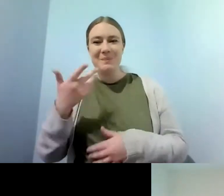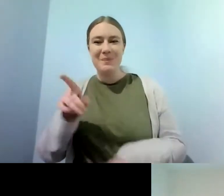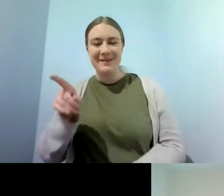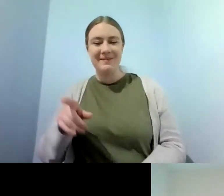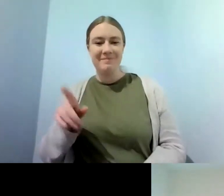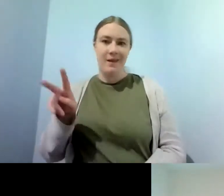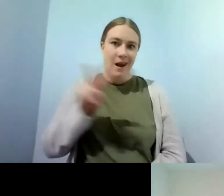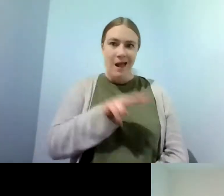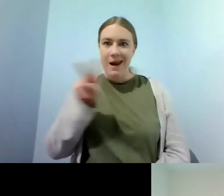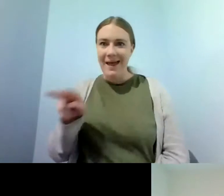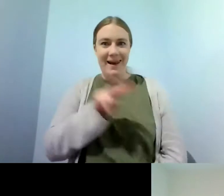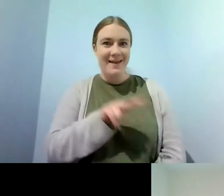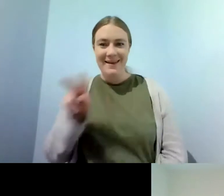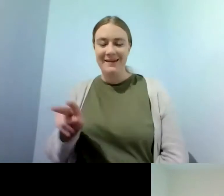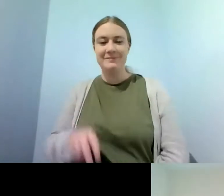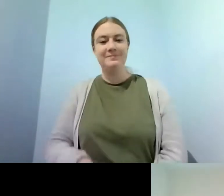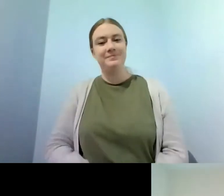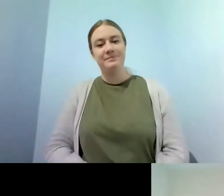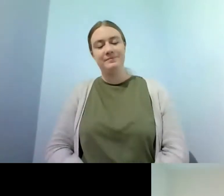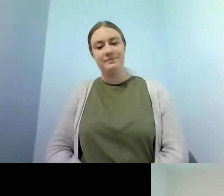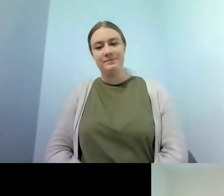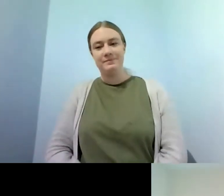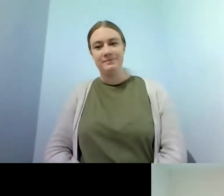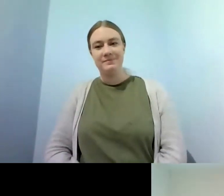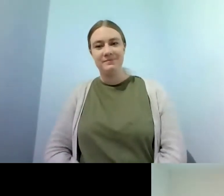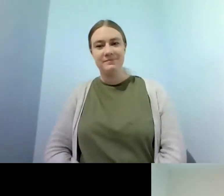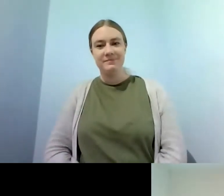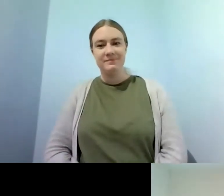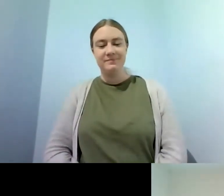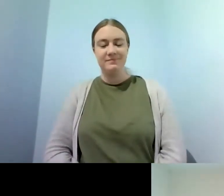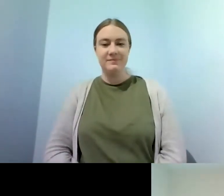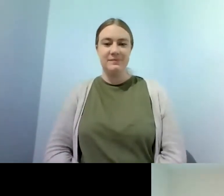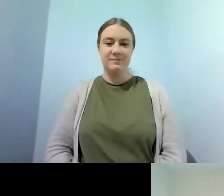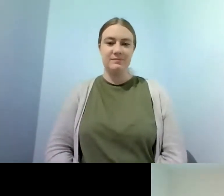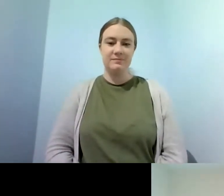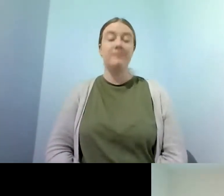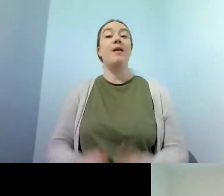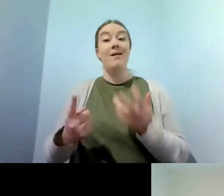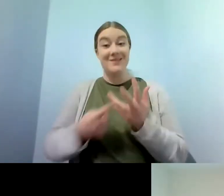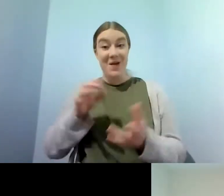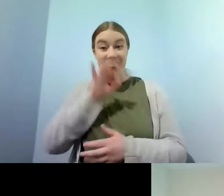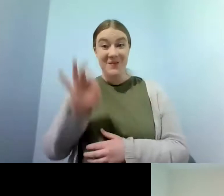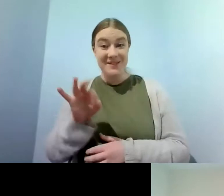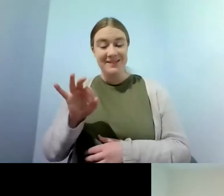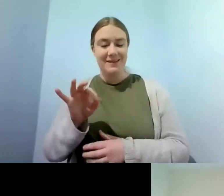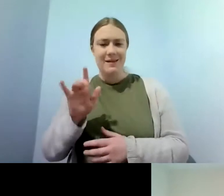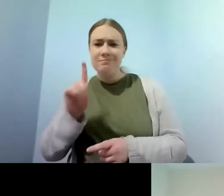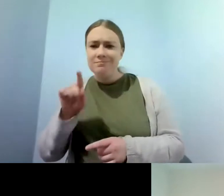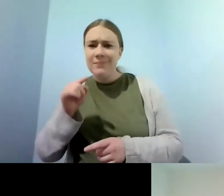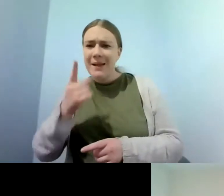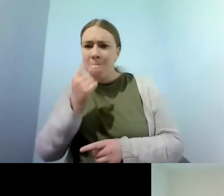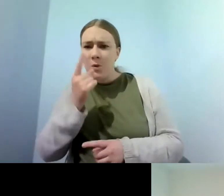in the wrong place um yep so another question then um whether it's possible to choose to volunteer in